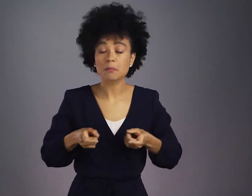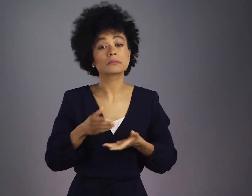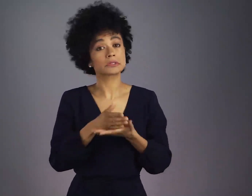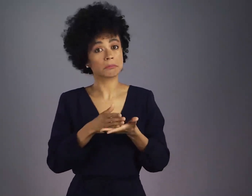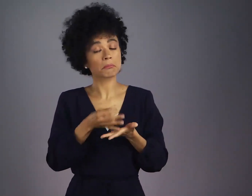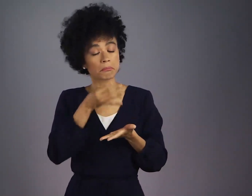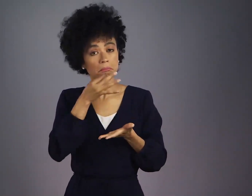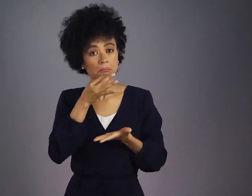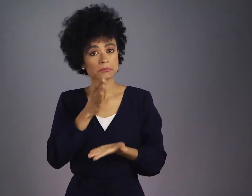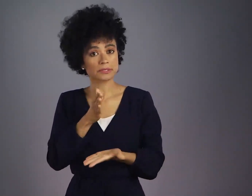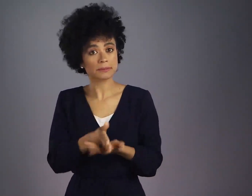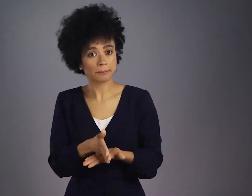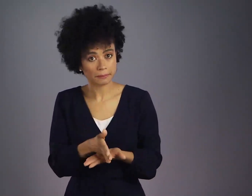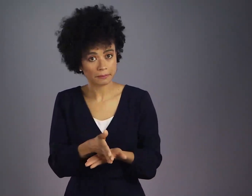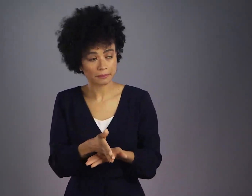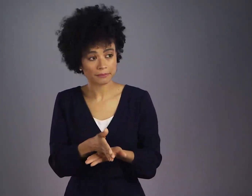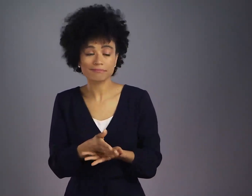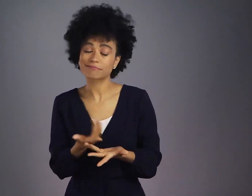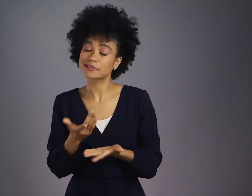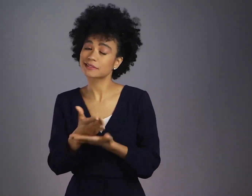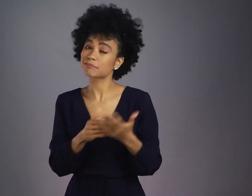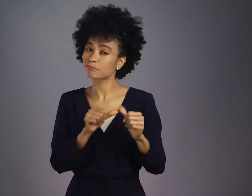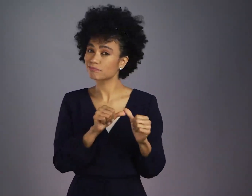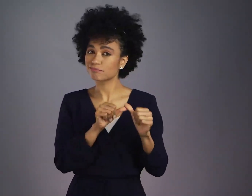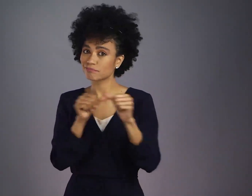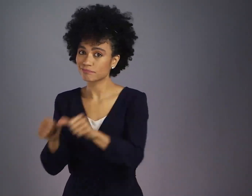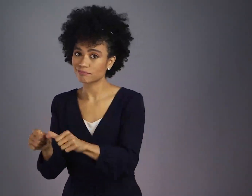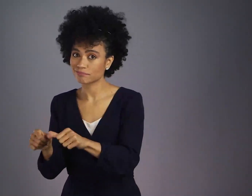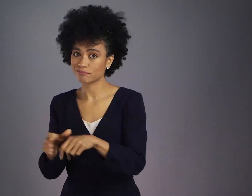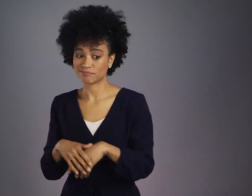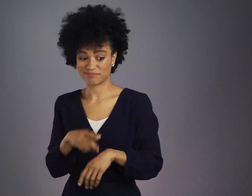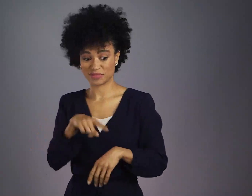Some will moderate or stop altogether, and some will not.